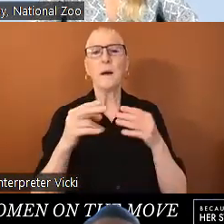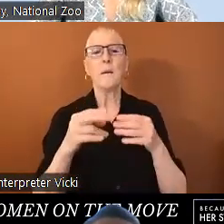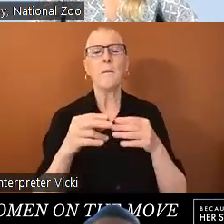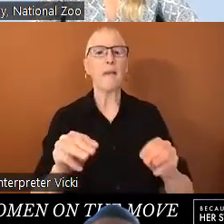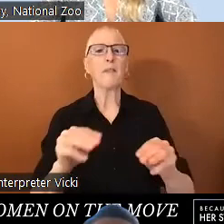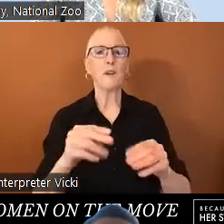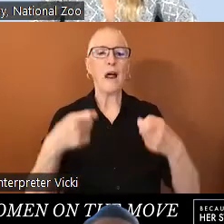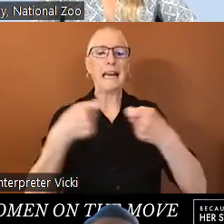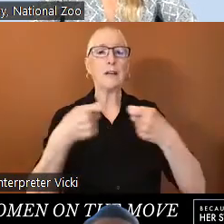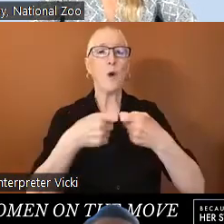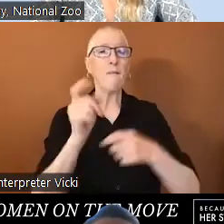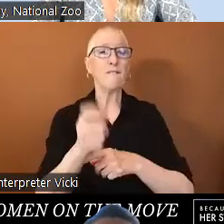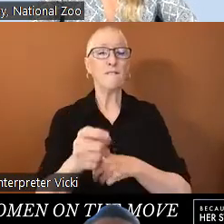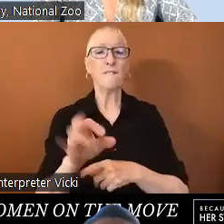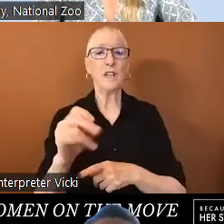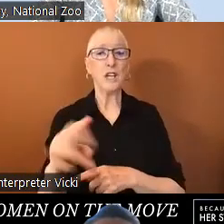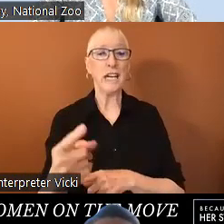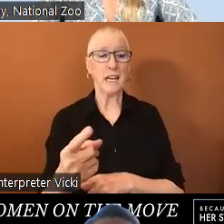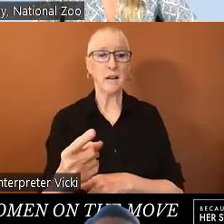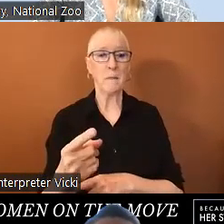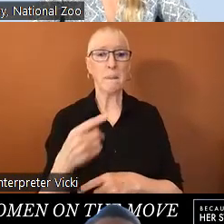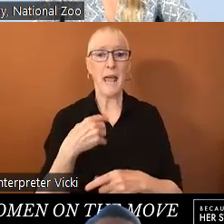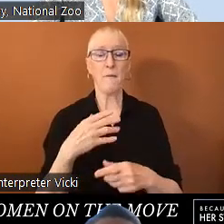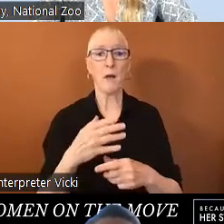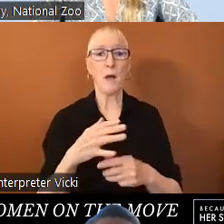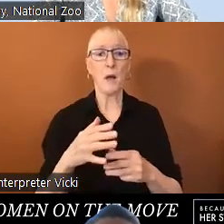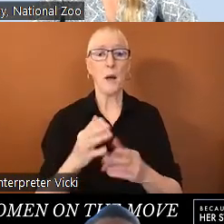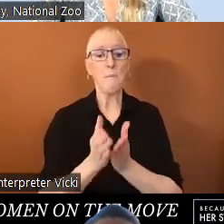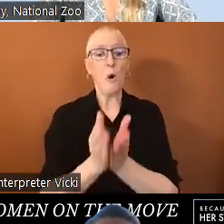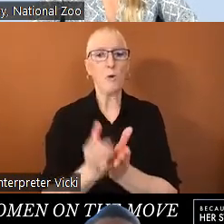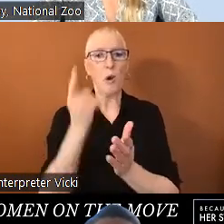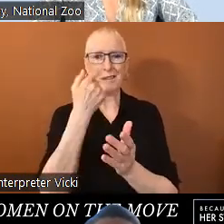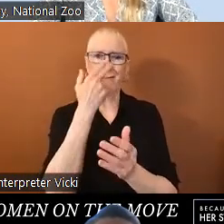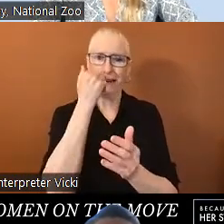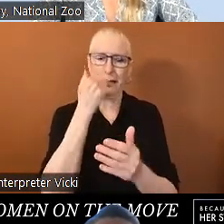um which, you know, we have a boat that kind of looks a little funny to, you know, see it driving